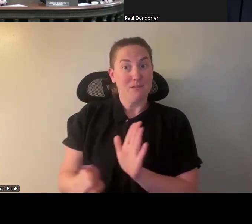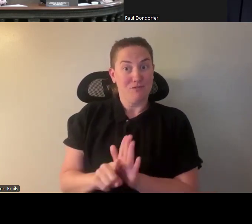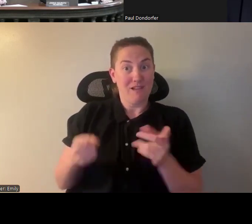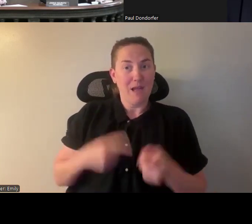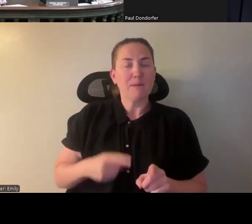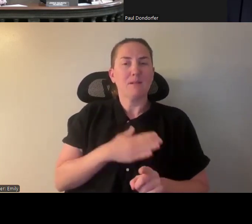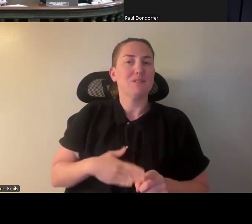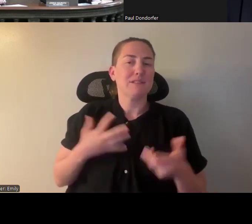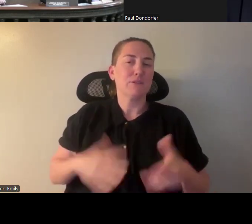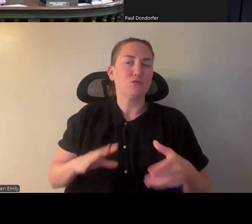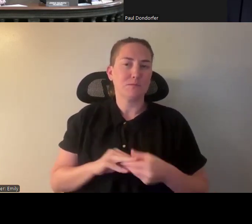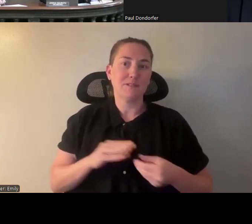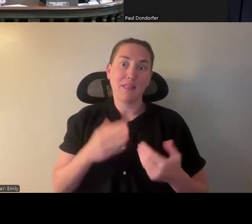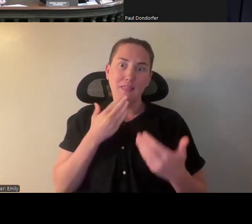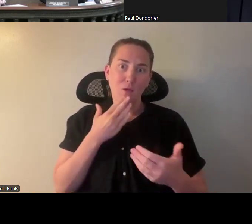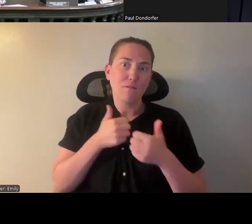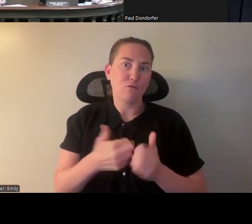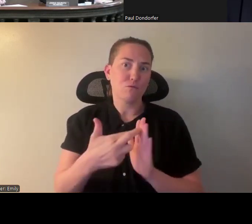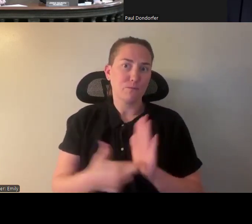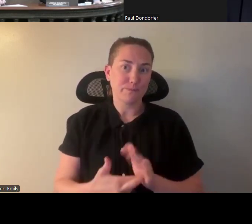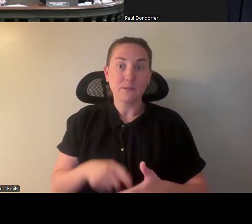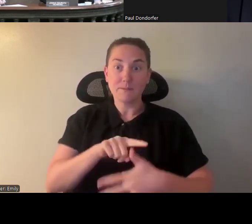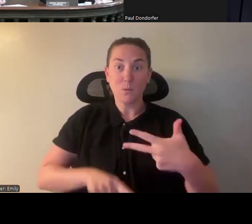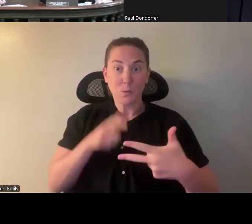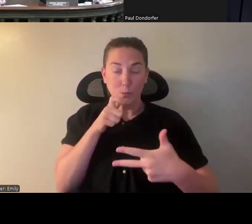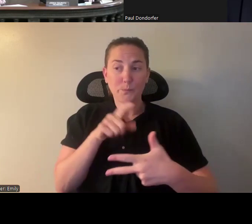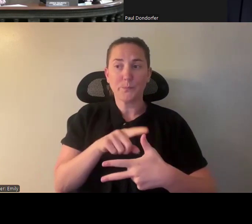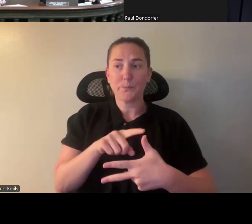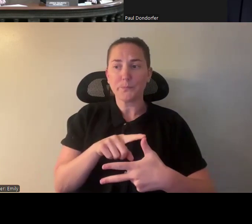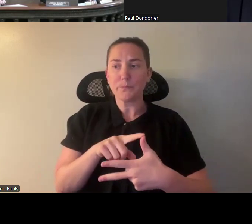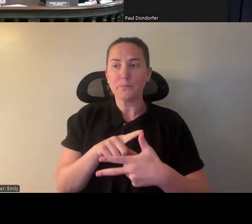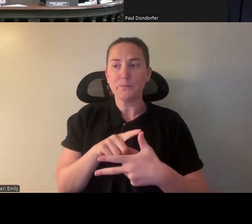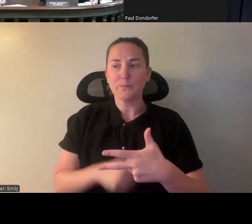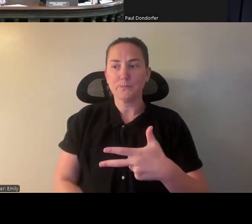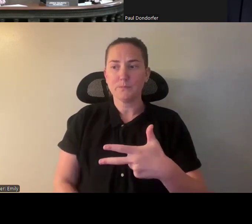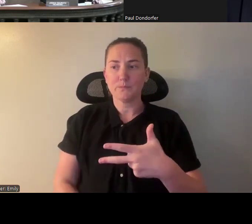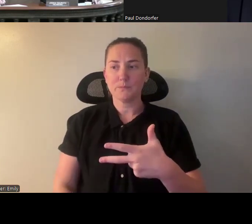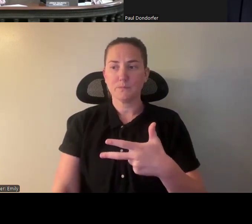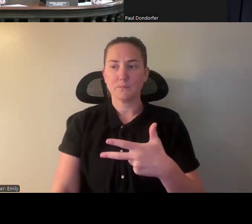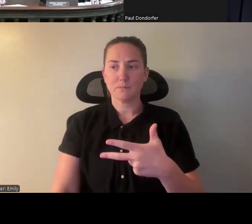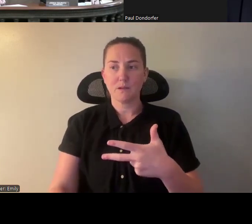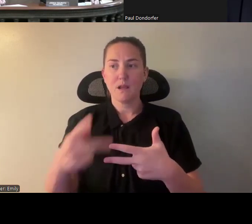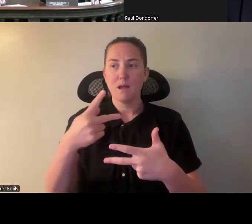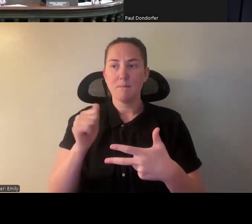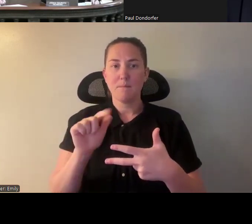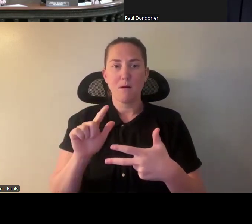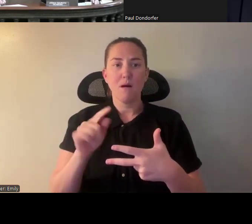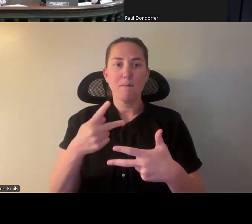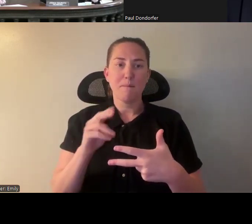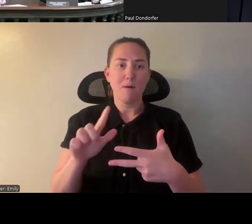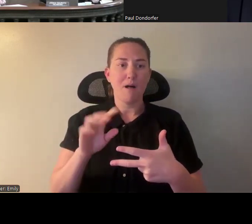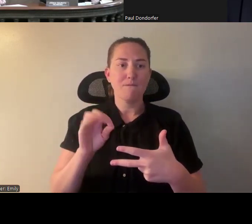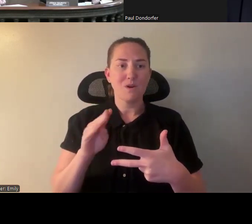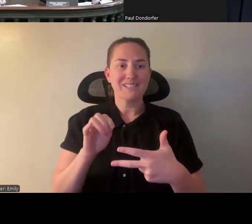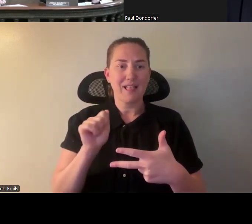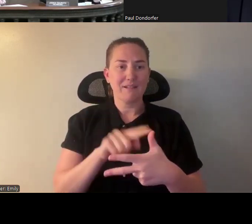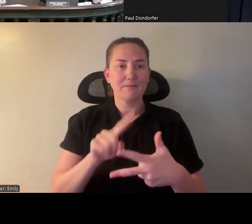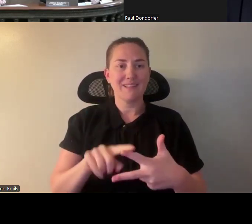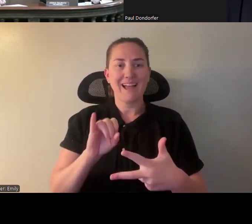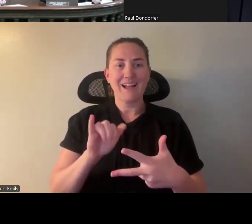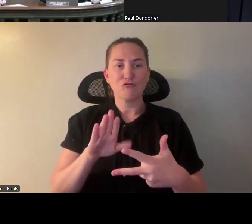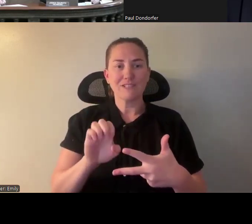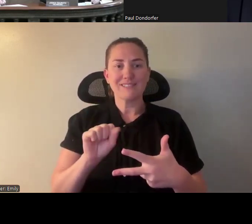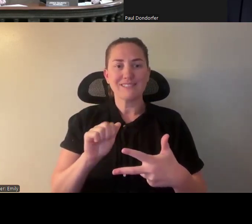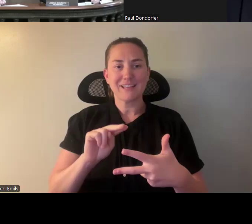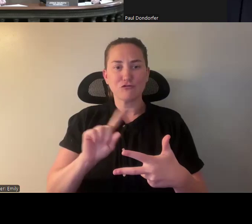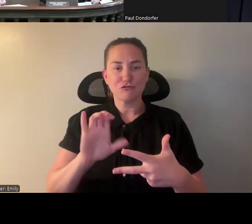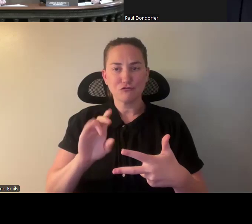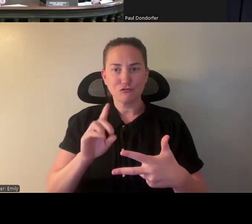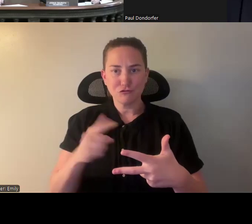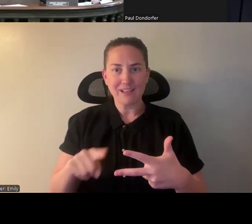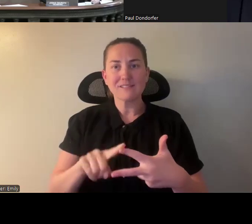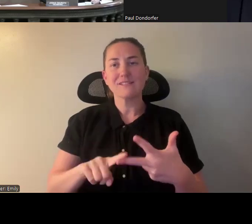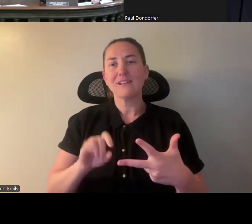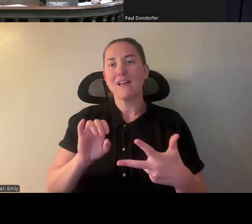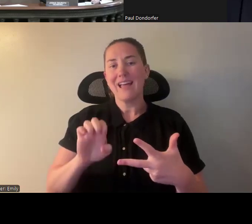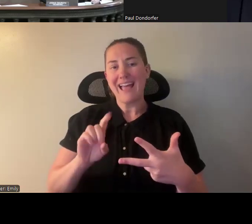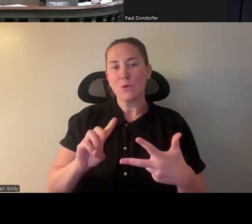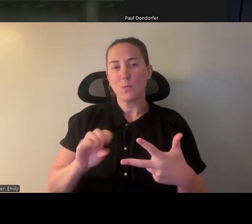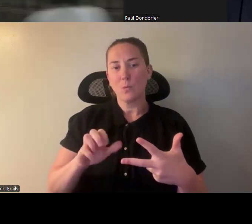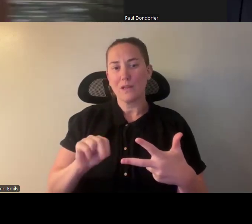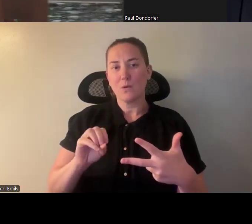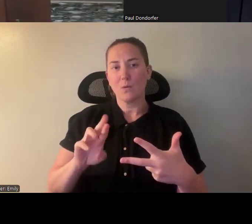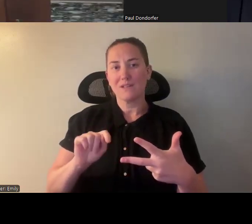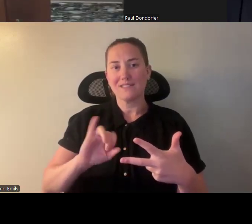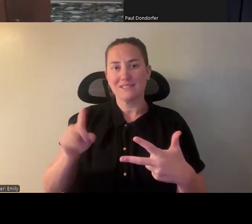for your cooperation The first three speakers are Paul Fcella Irene Sanchez and Edwin Ortiz